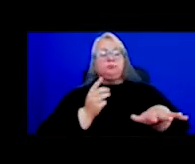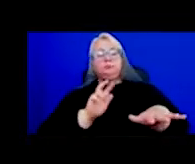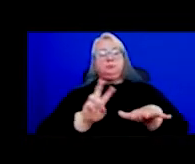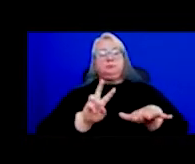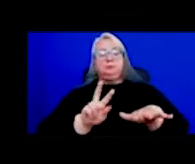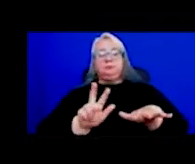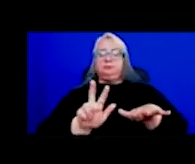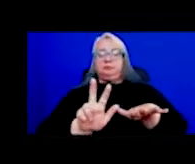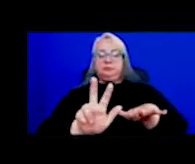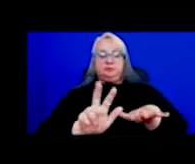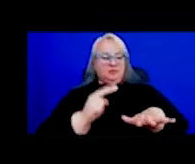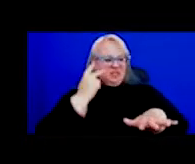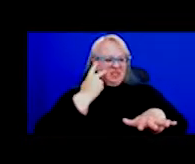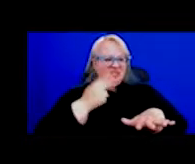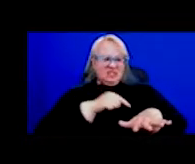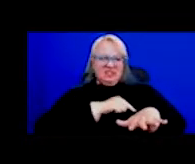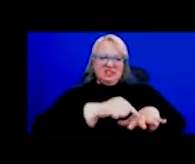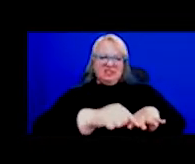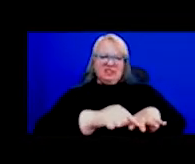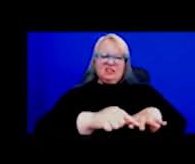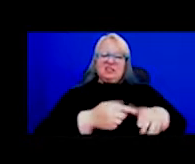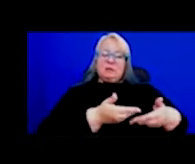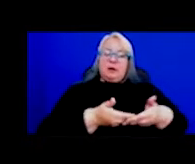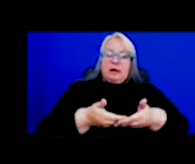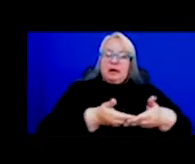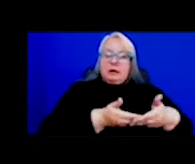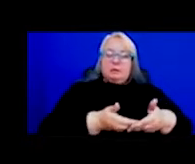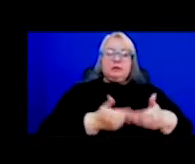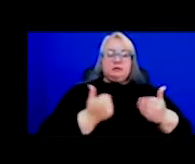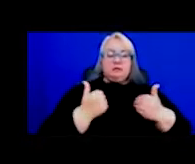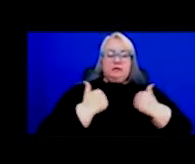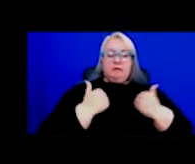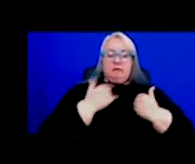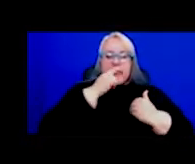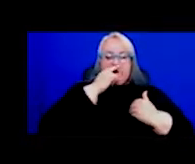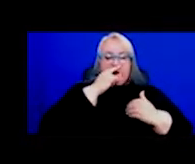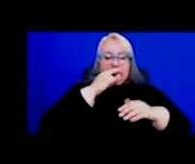young children in the water struggling to stay afloat. The first sister sees this and declares,